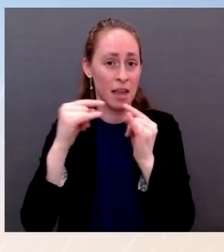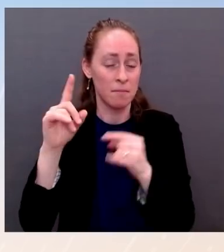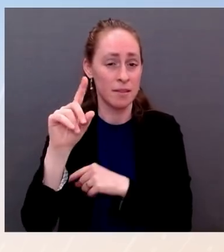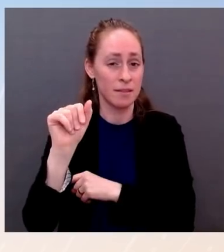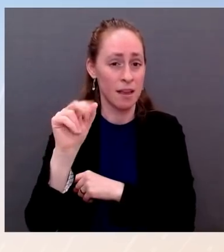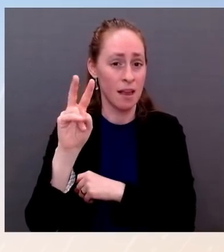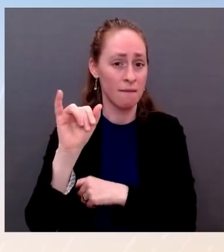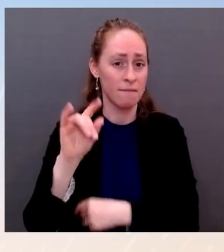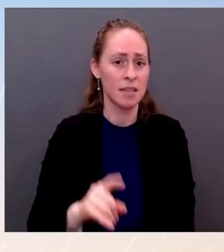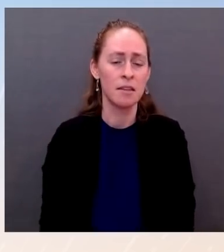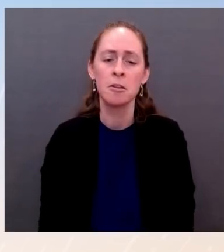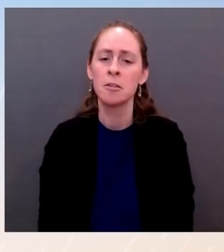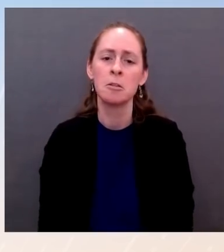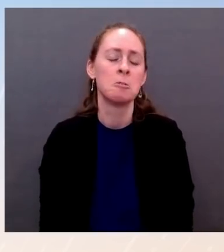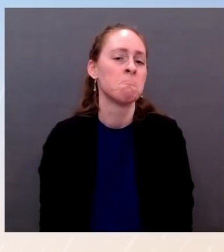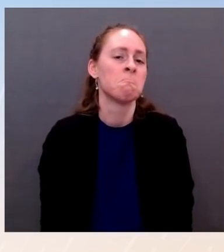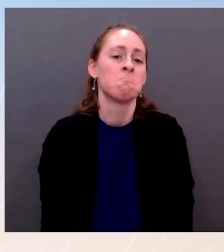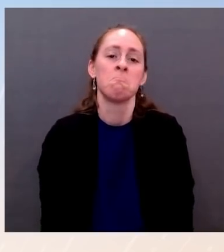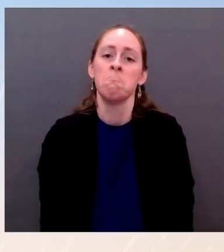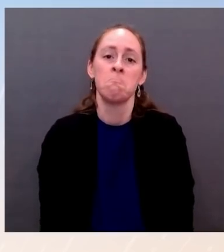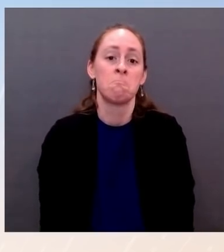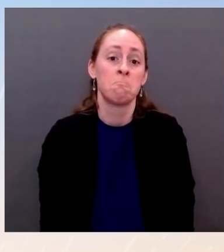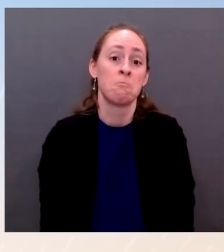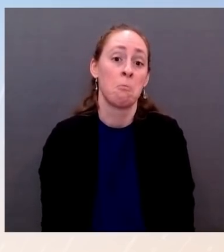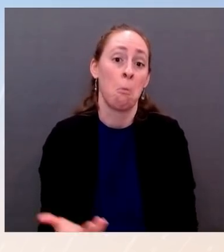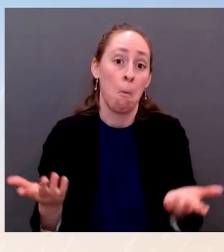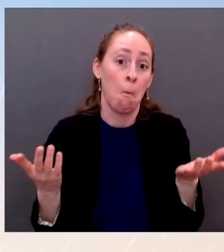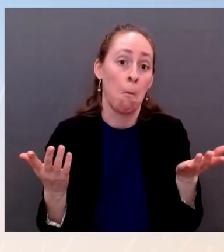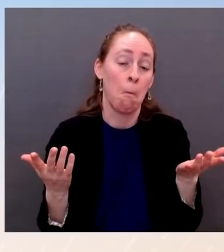I would not echo reporting that it is definitely next week.